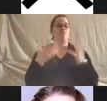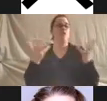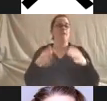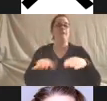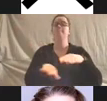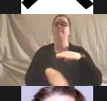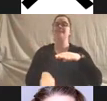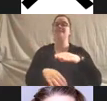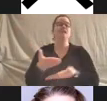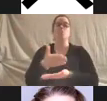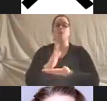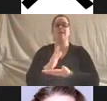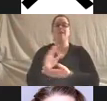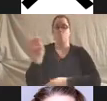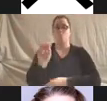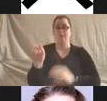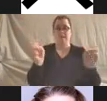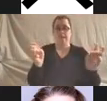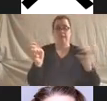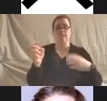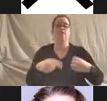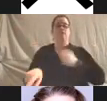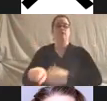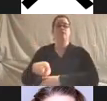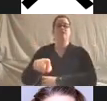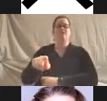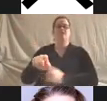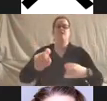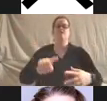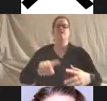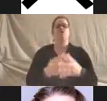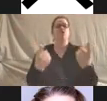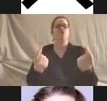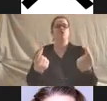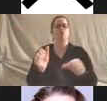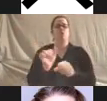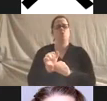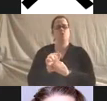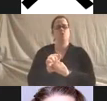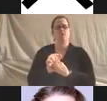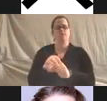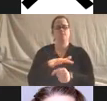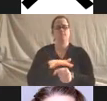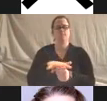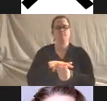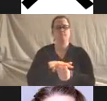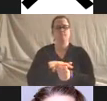they started doing some work around assuring coverage